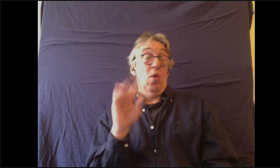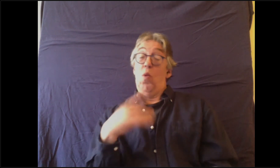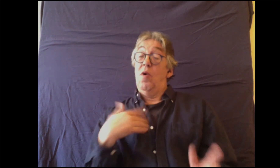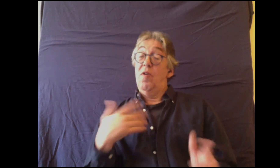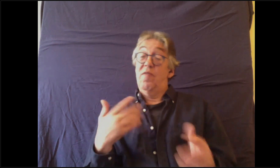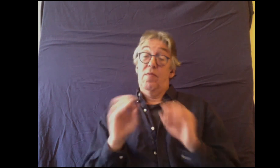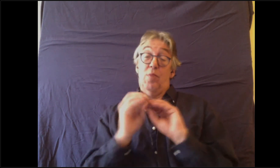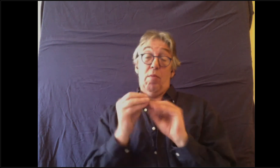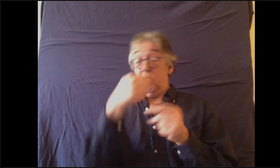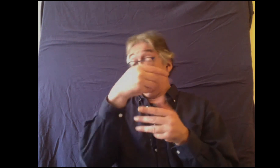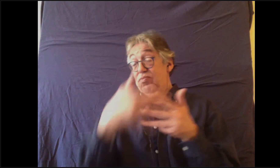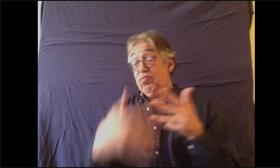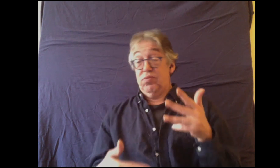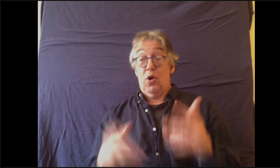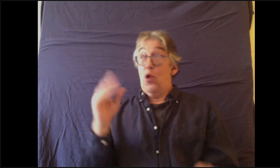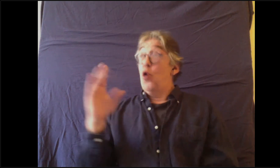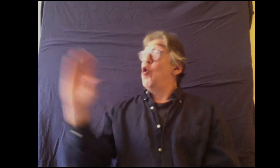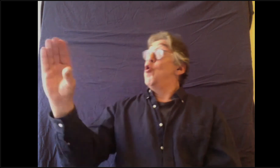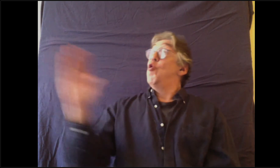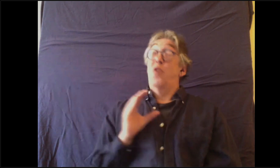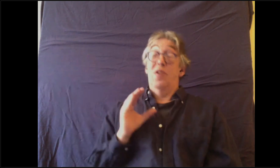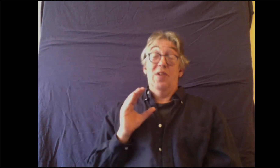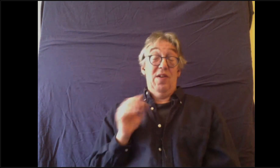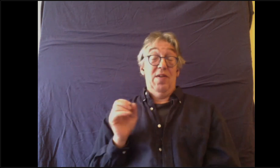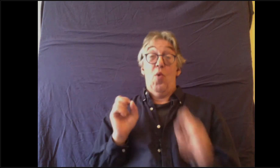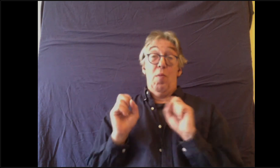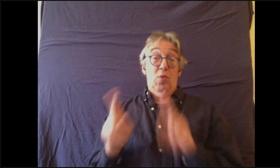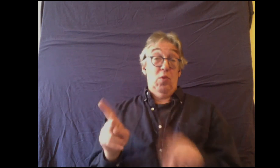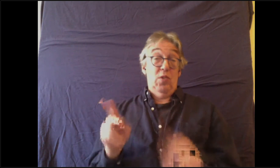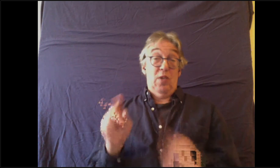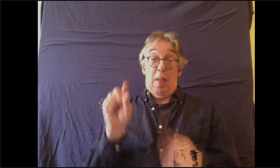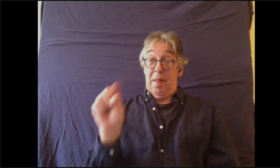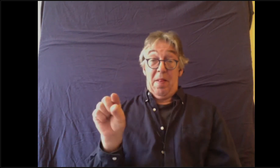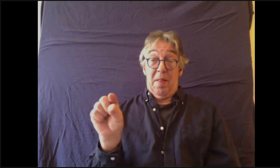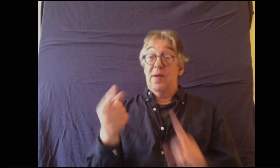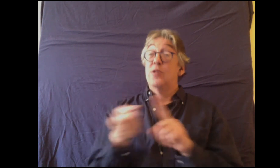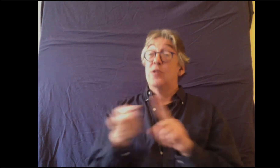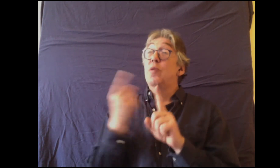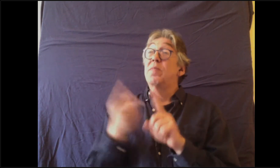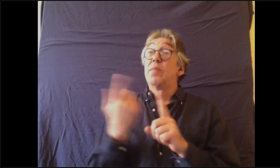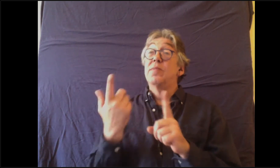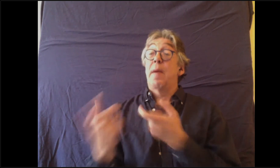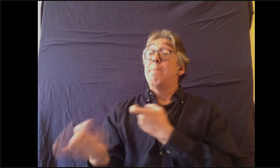They have little funding and there is low education level among the members.